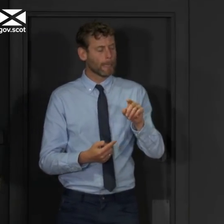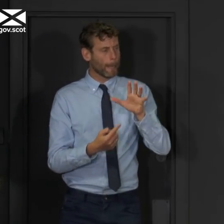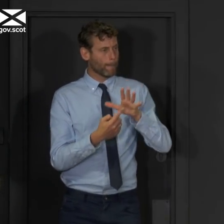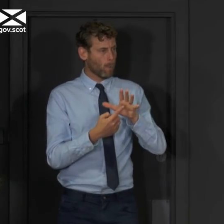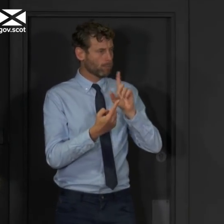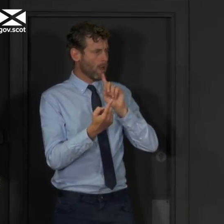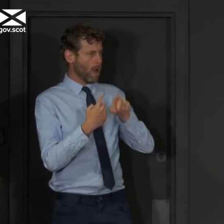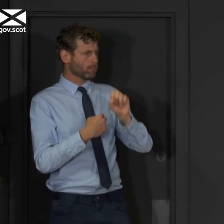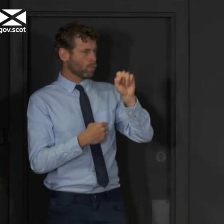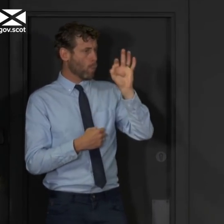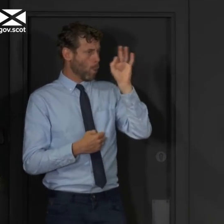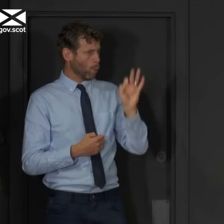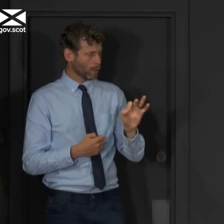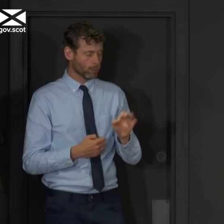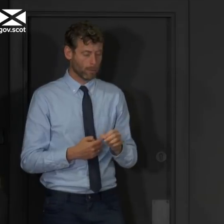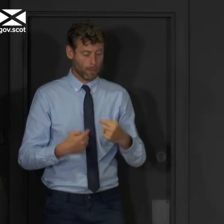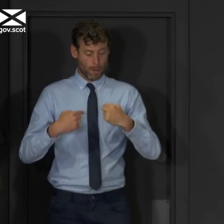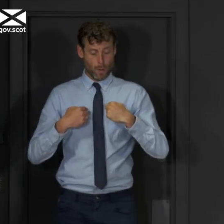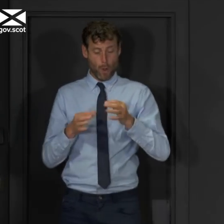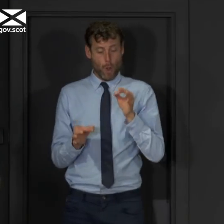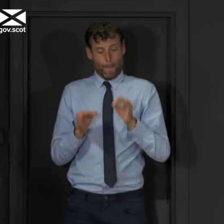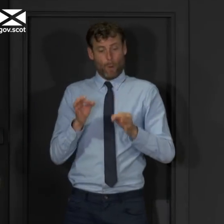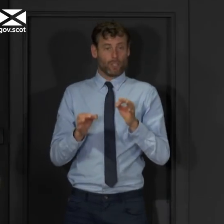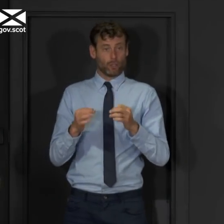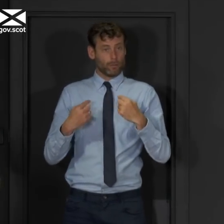to address it directly. Firstly, politicians like me often talk about supporting the economy